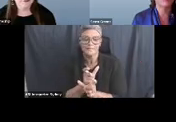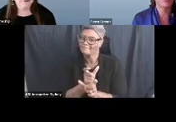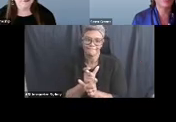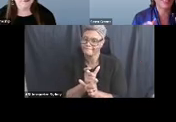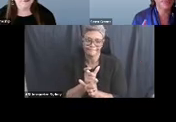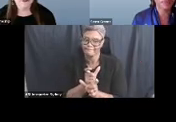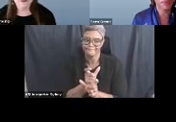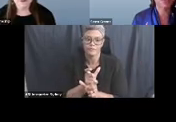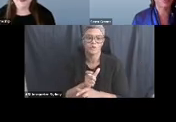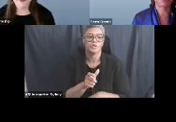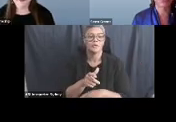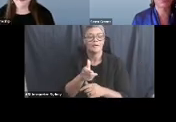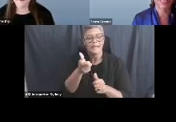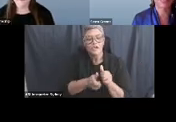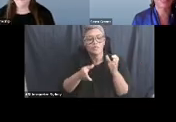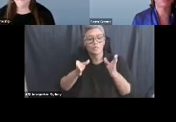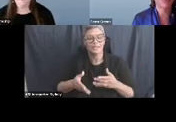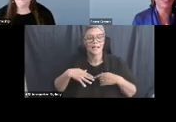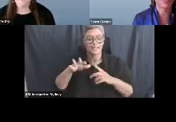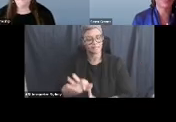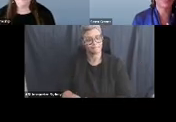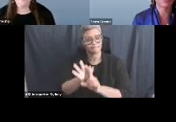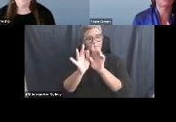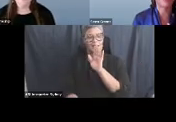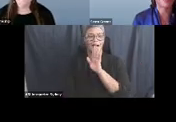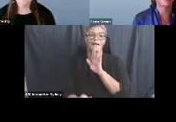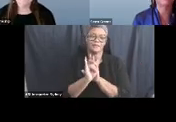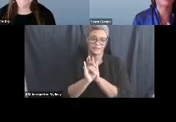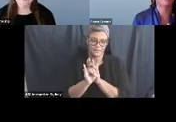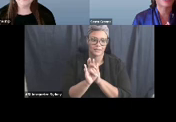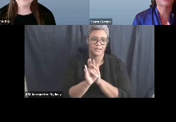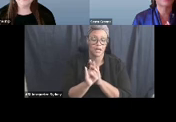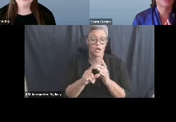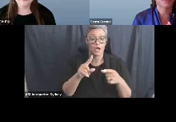So we want to lift the view and the perspective when we use the term black, what are we actually